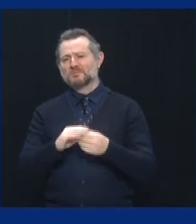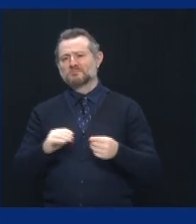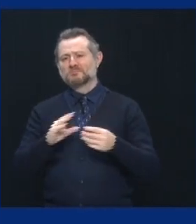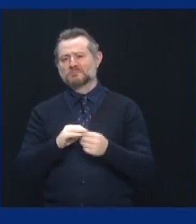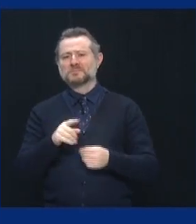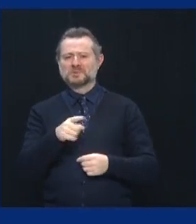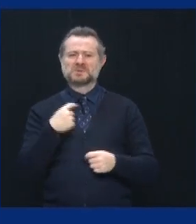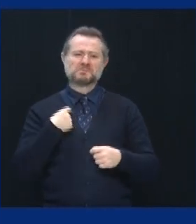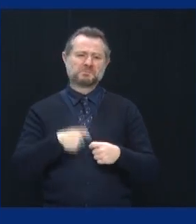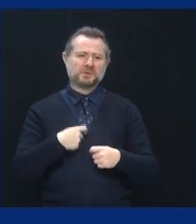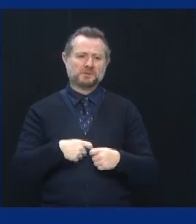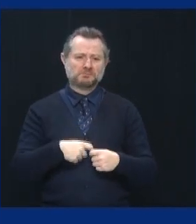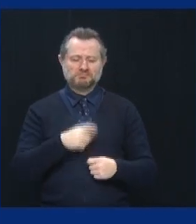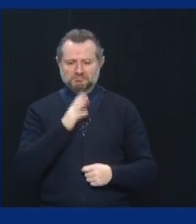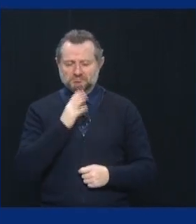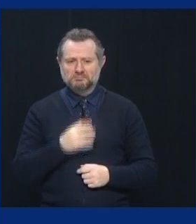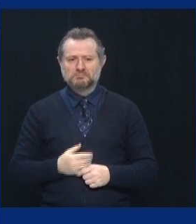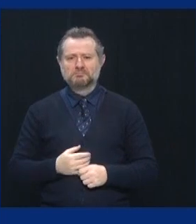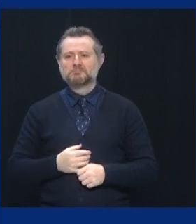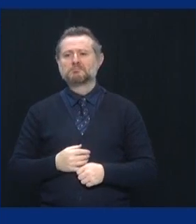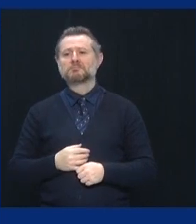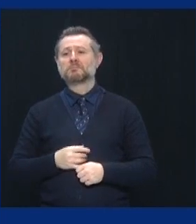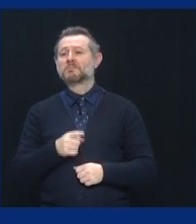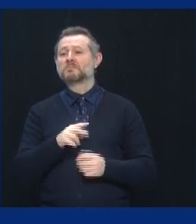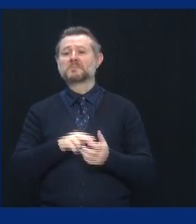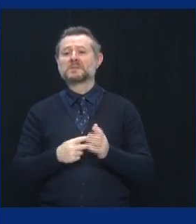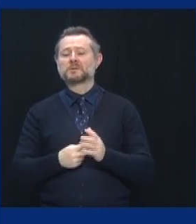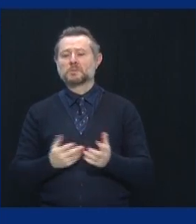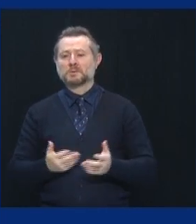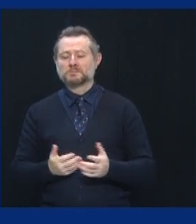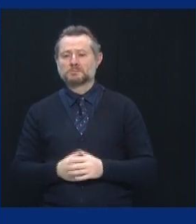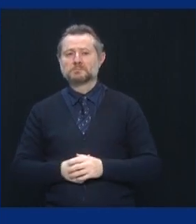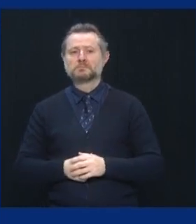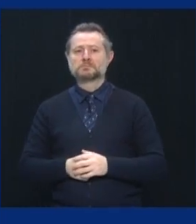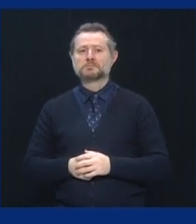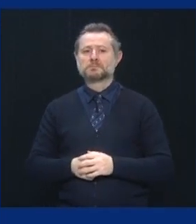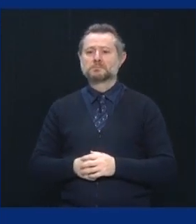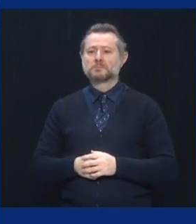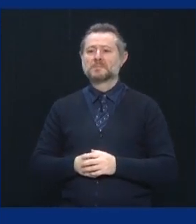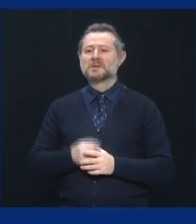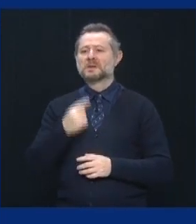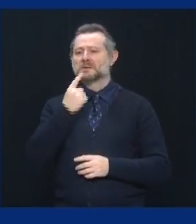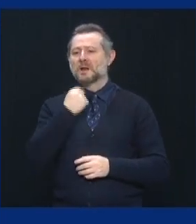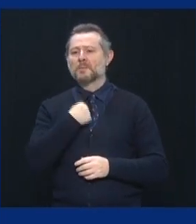WRONG, SHE SAT ME DOWN ON A SATURDAY MORNING JUST LIKE AND